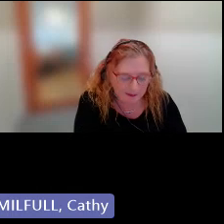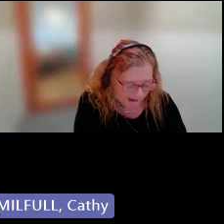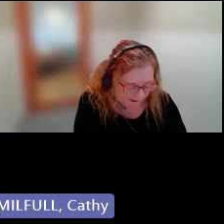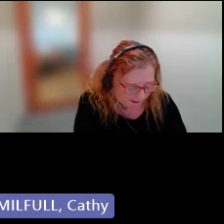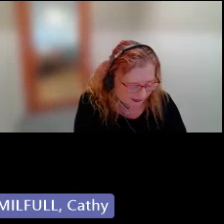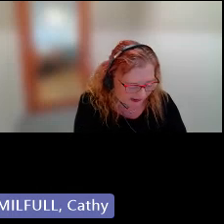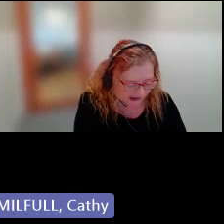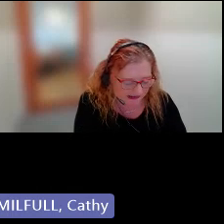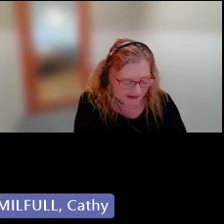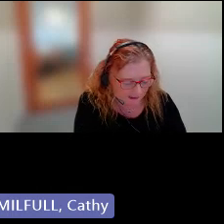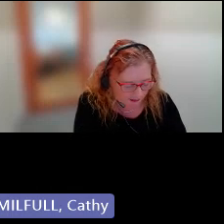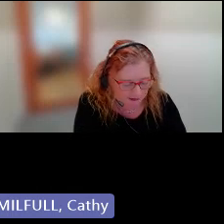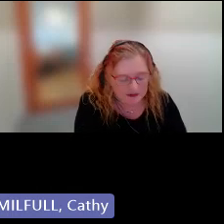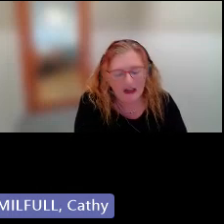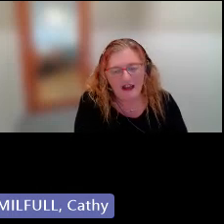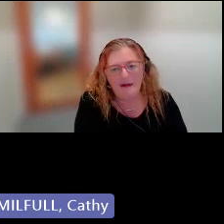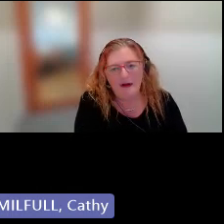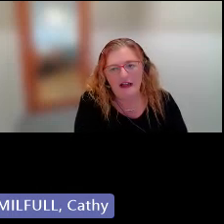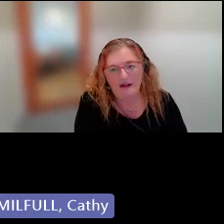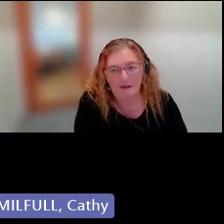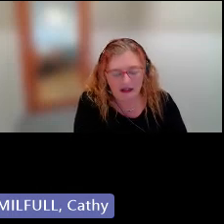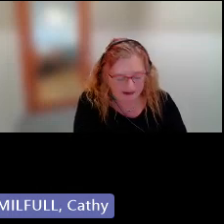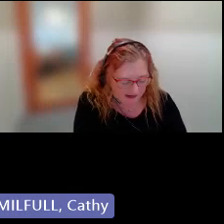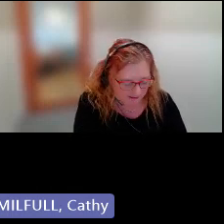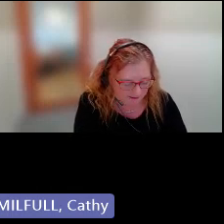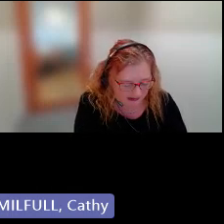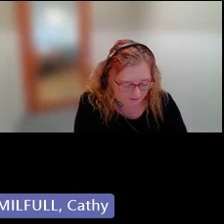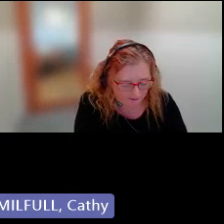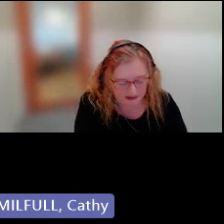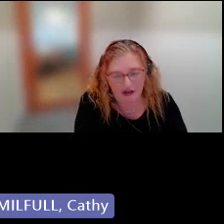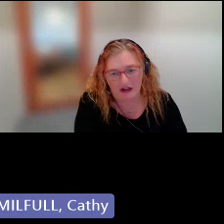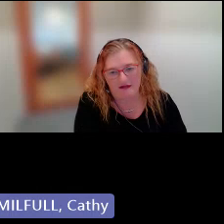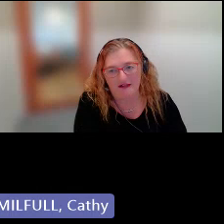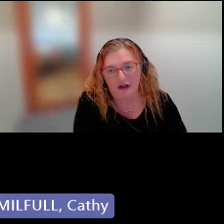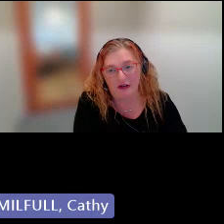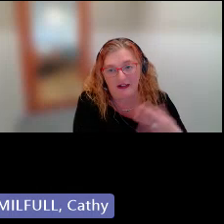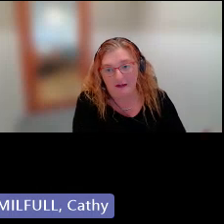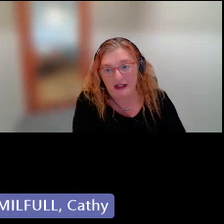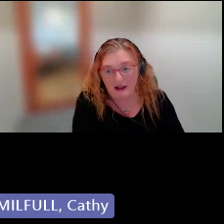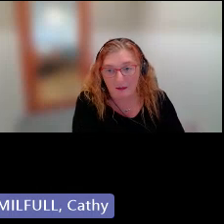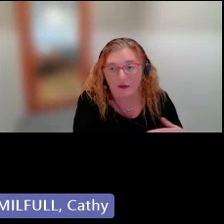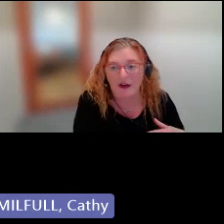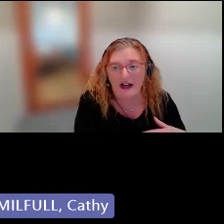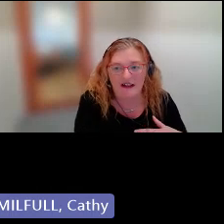We'll be able to proceed as normal. There might just be some information that we can't provide.